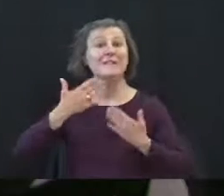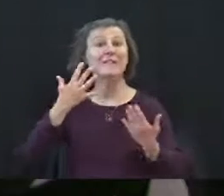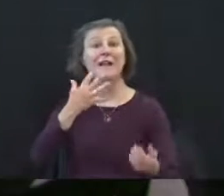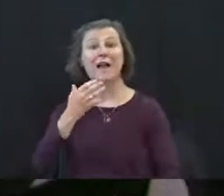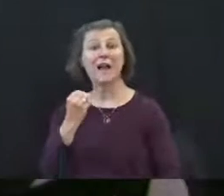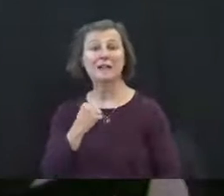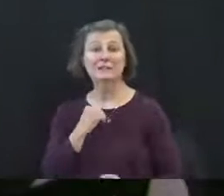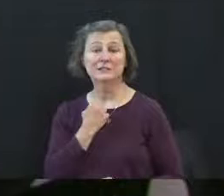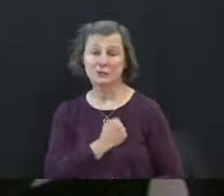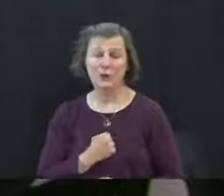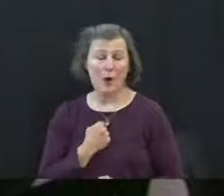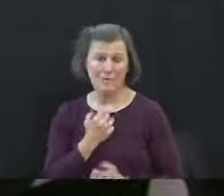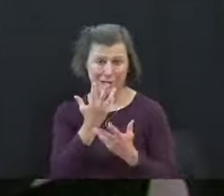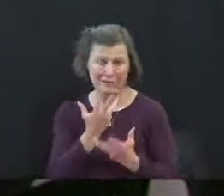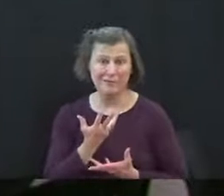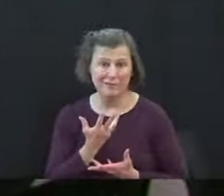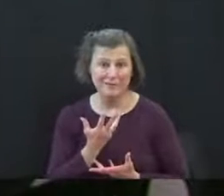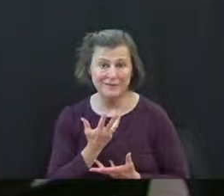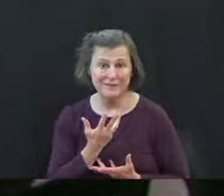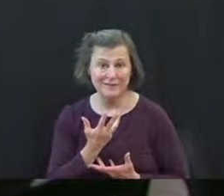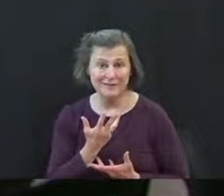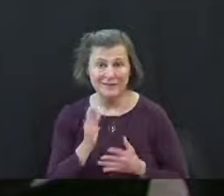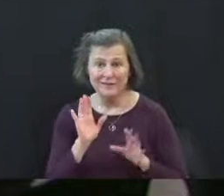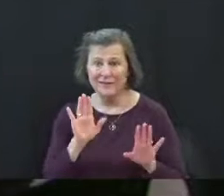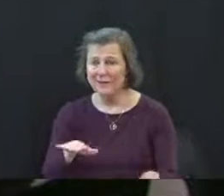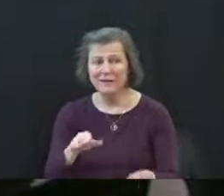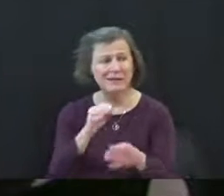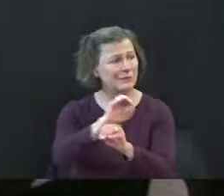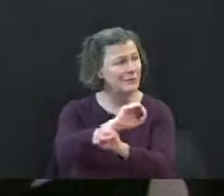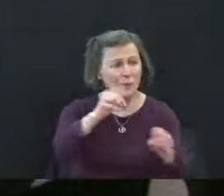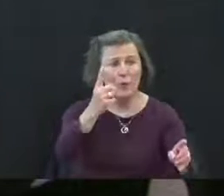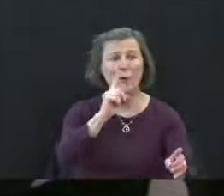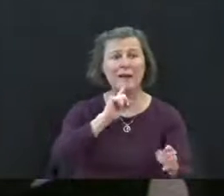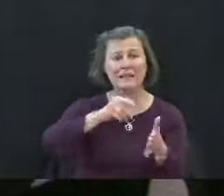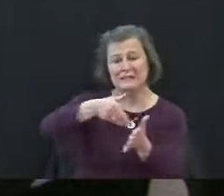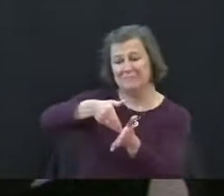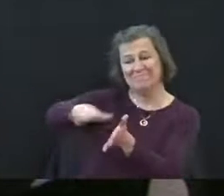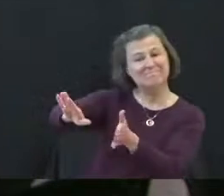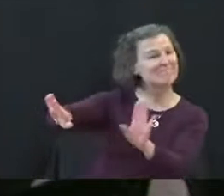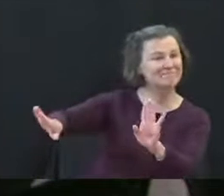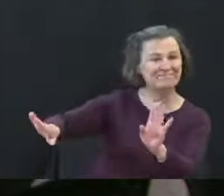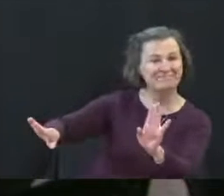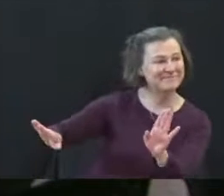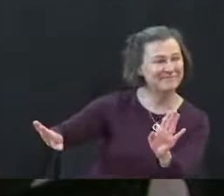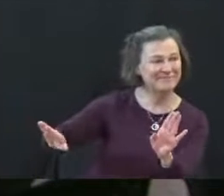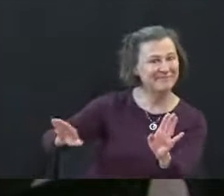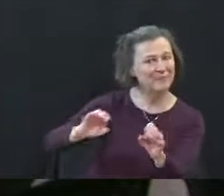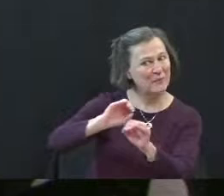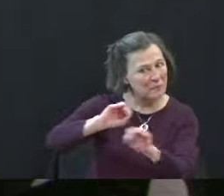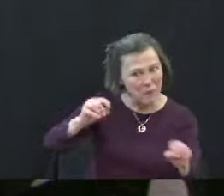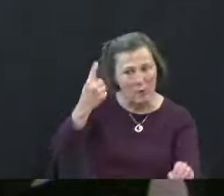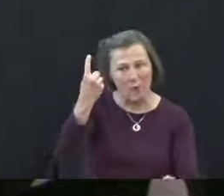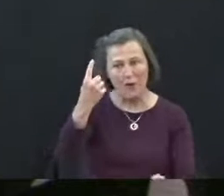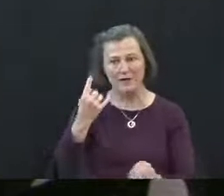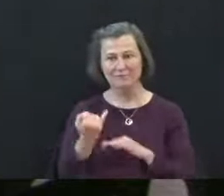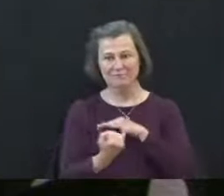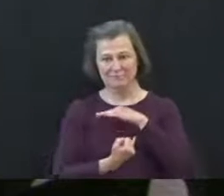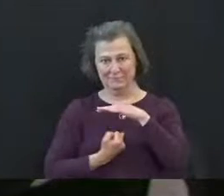Let no one feel excluded, let no one feel alone.